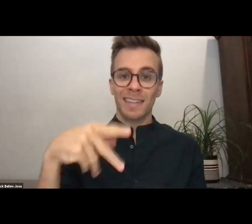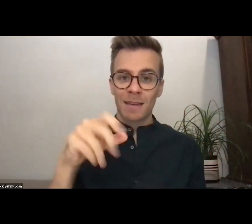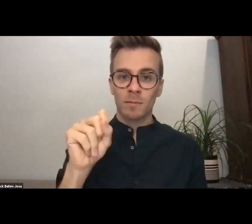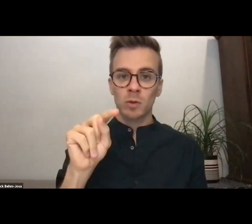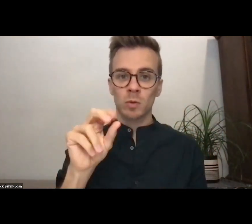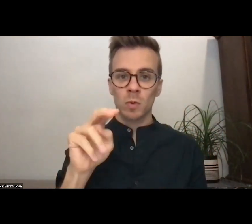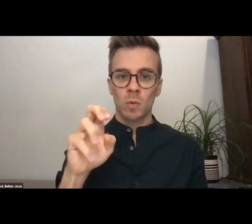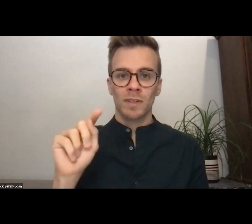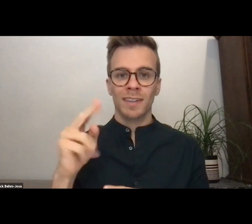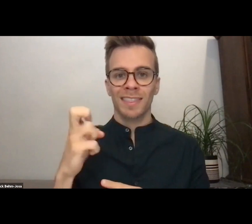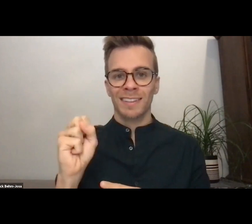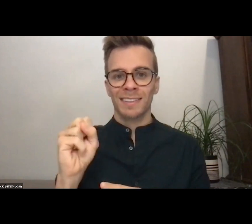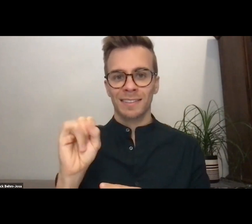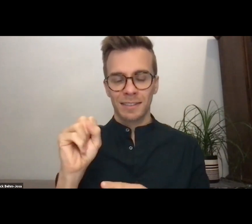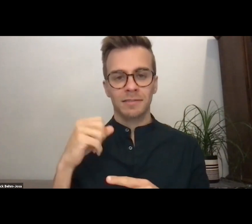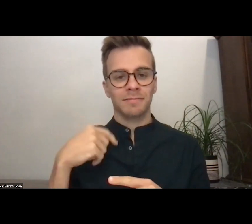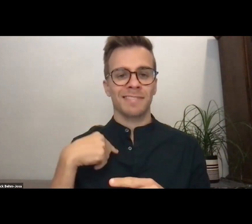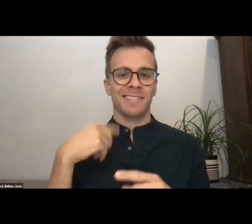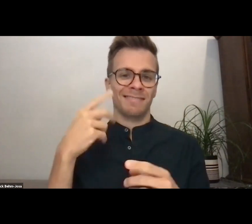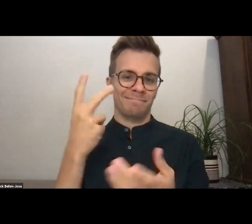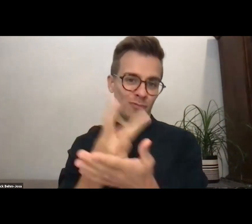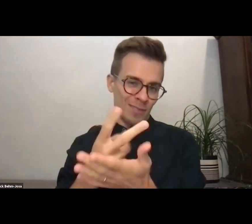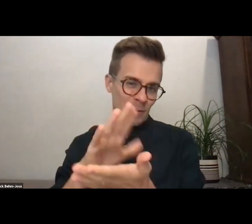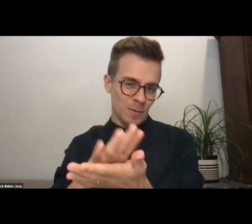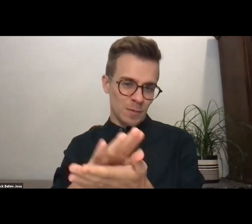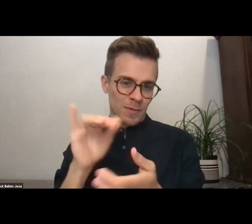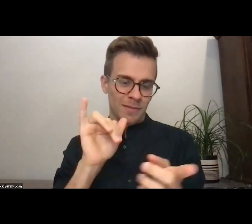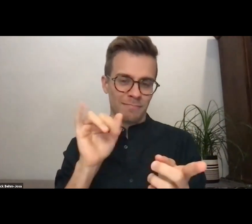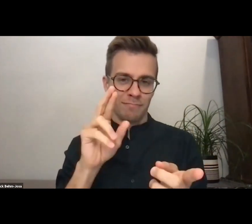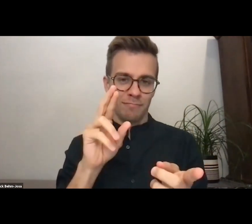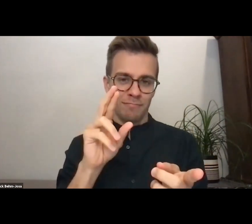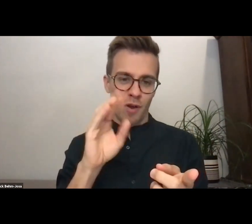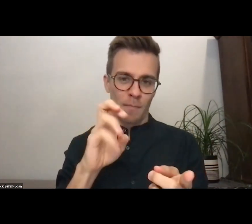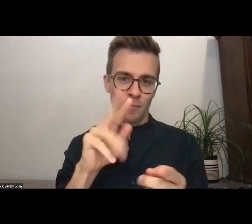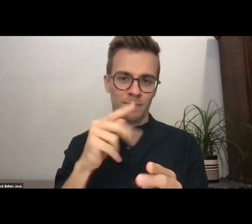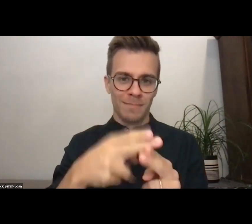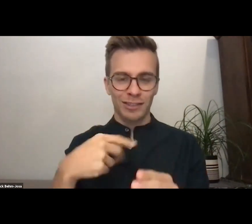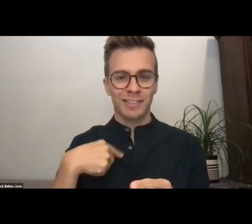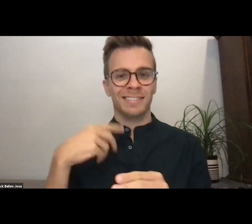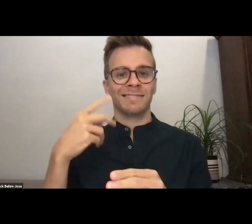I thought I'd discuss my Capstone Thesis that I worked on in grad school.